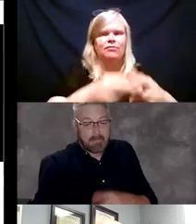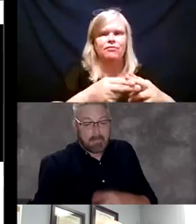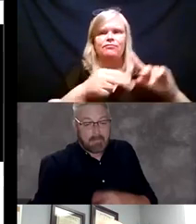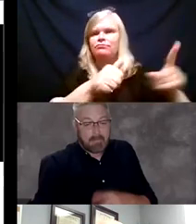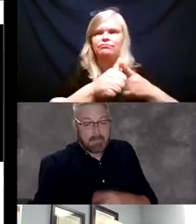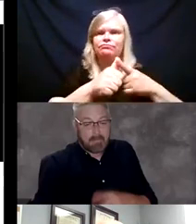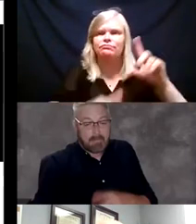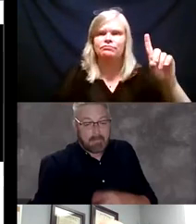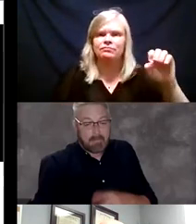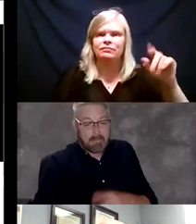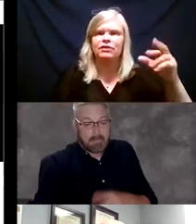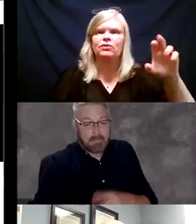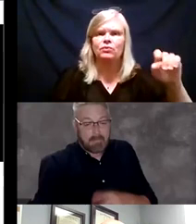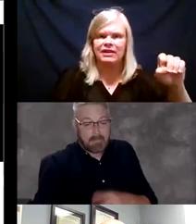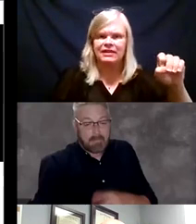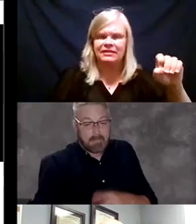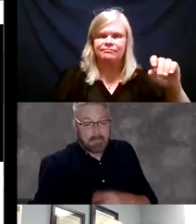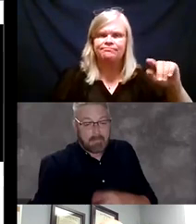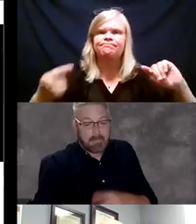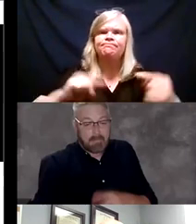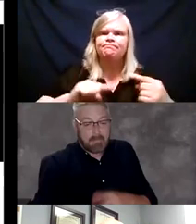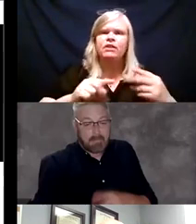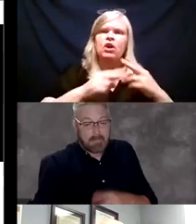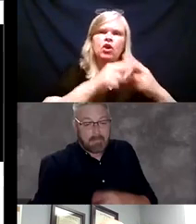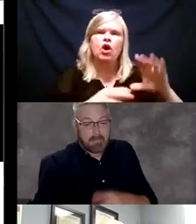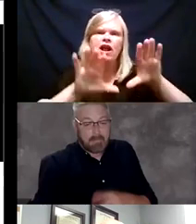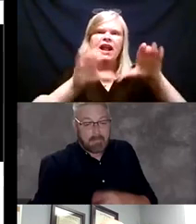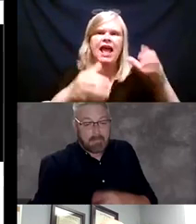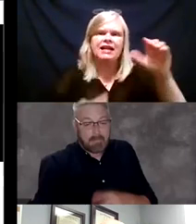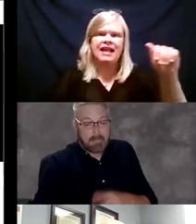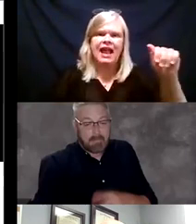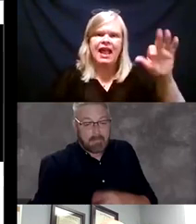CLASS A FELONY. CLASS A FELONIES CAN CARRY A